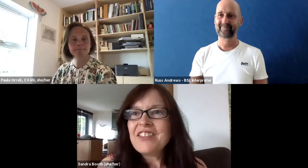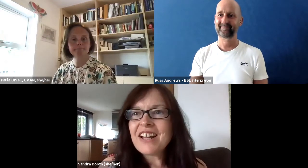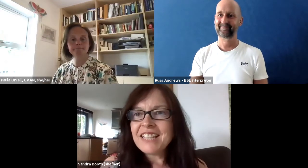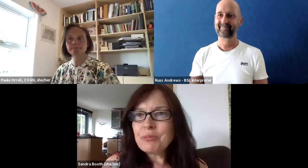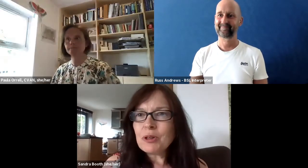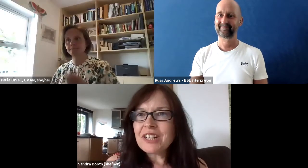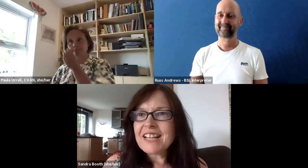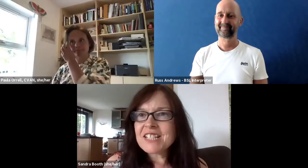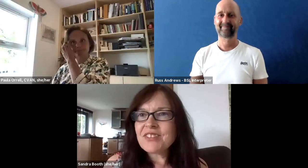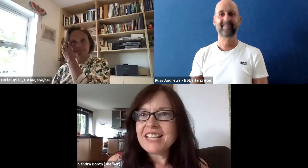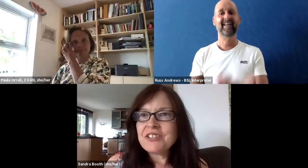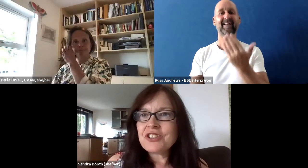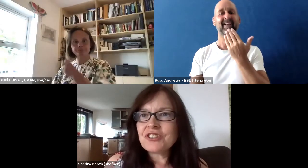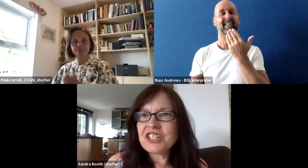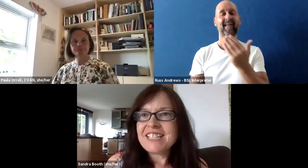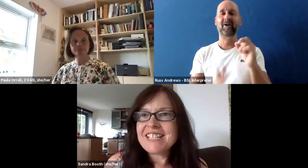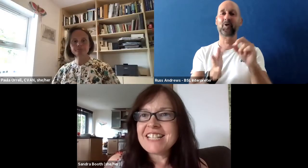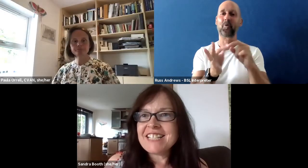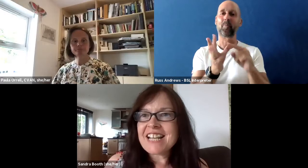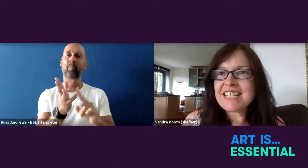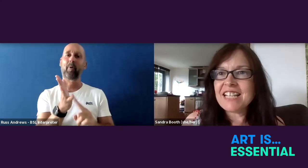Thank you Paula, thanks for that introduction and scene setting